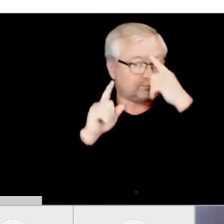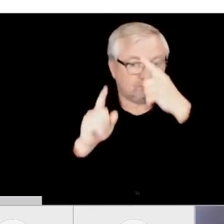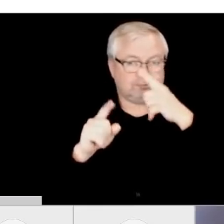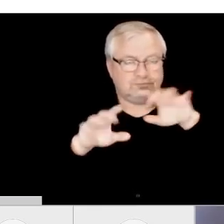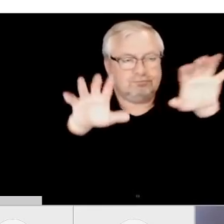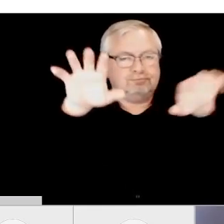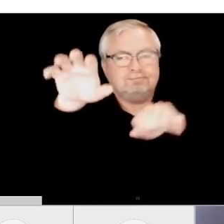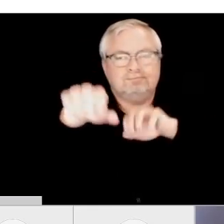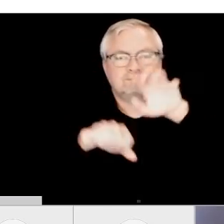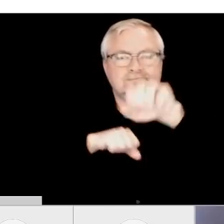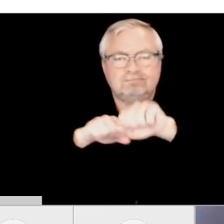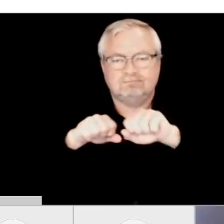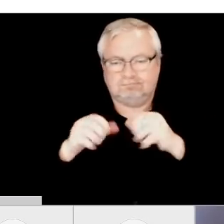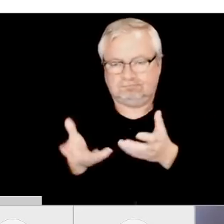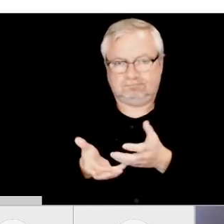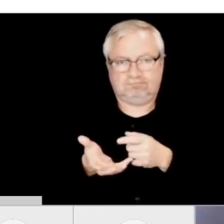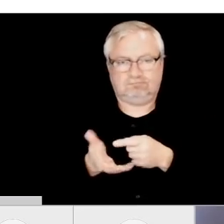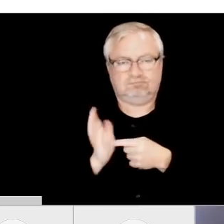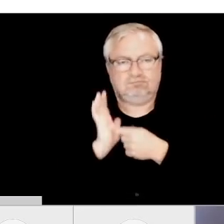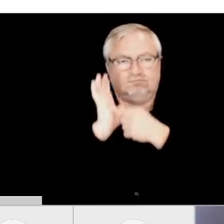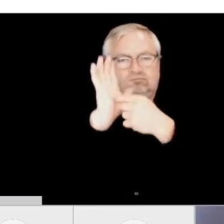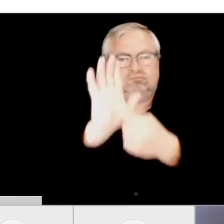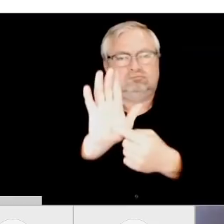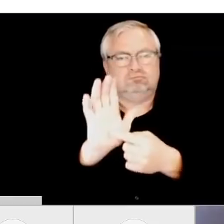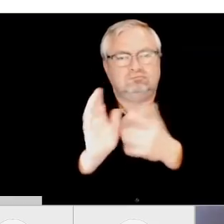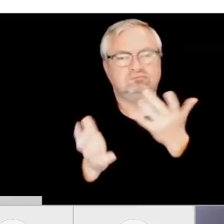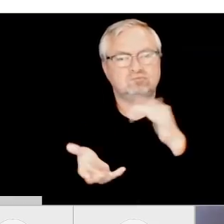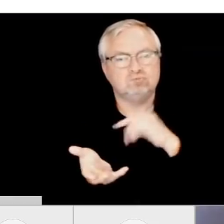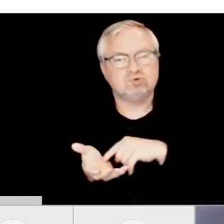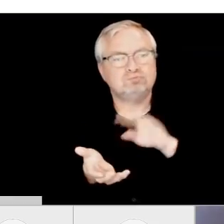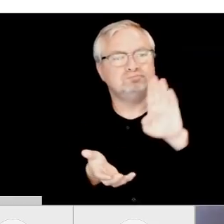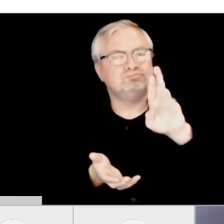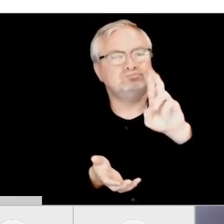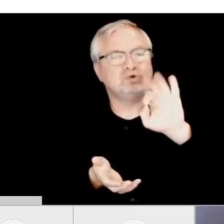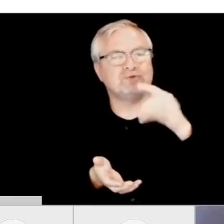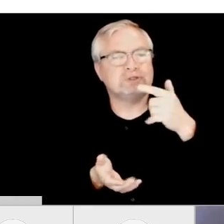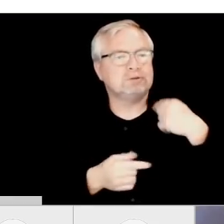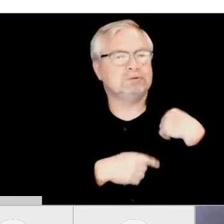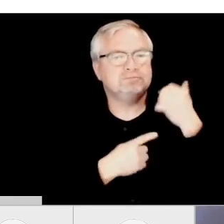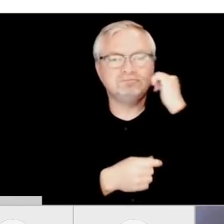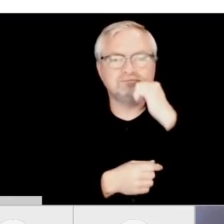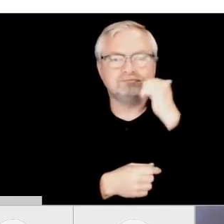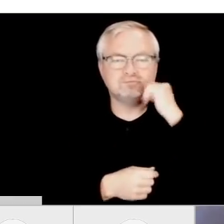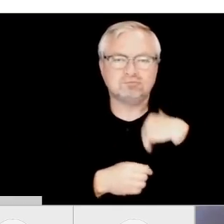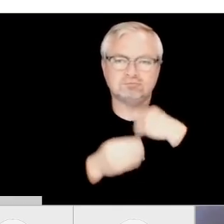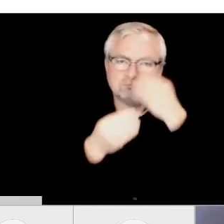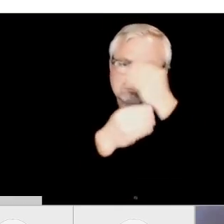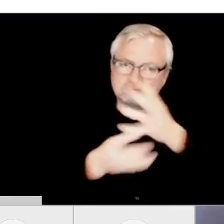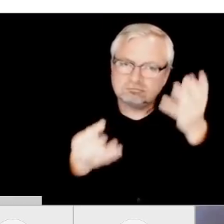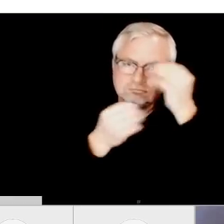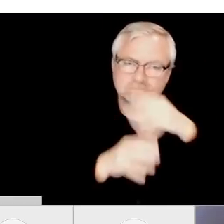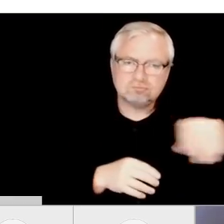present in a briefing to what is a digestible set of information.